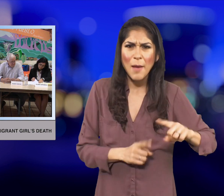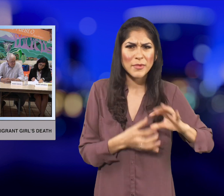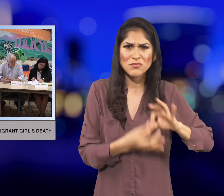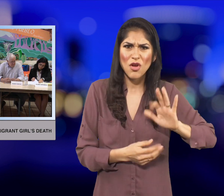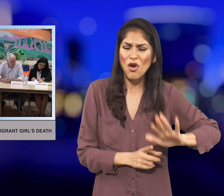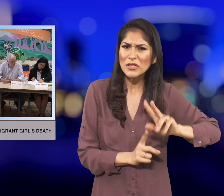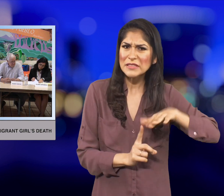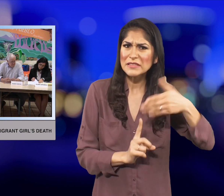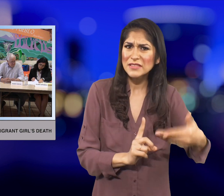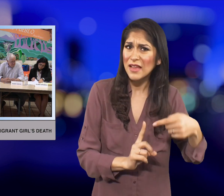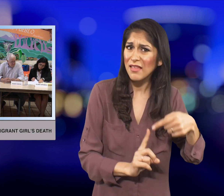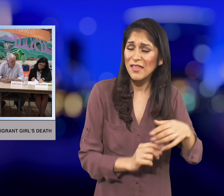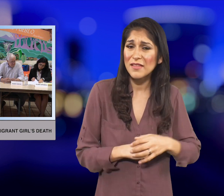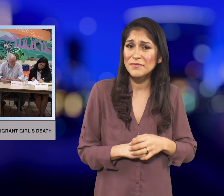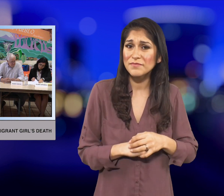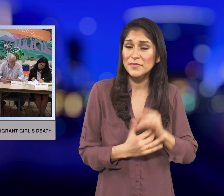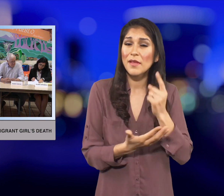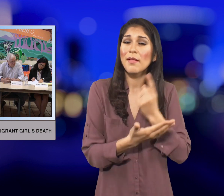of the circumstances surrounding her death.